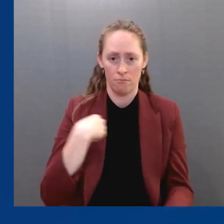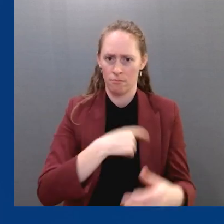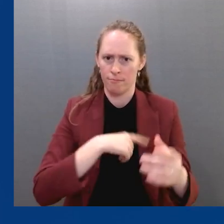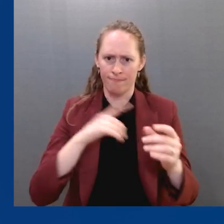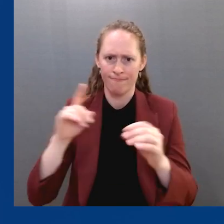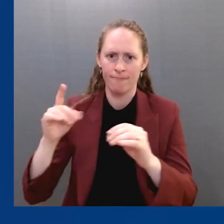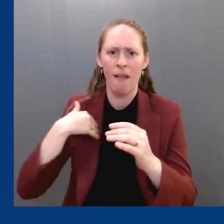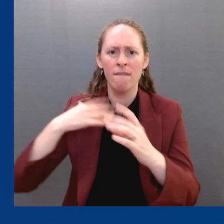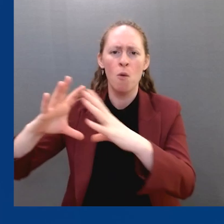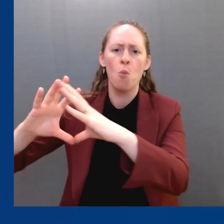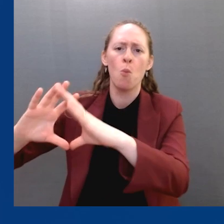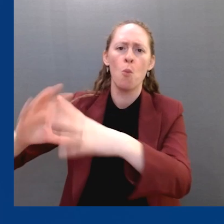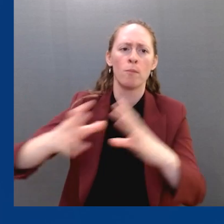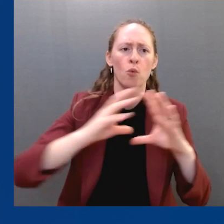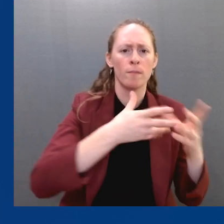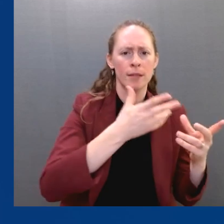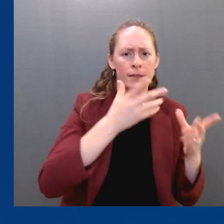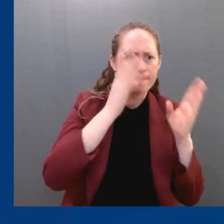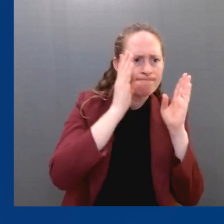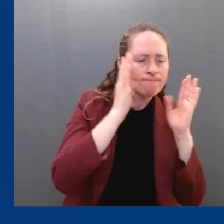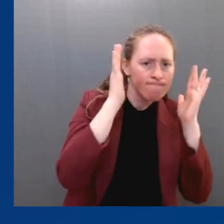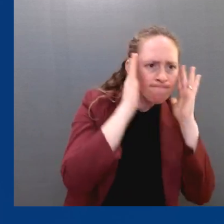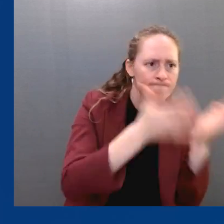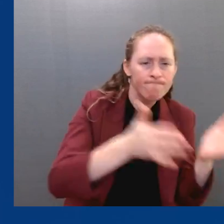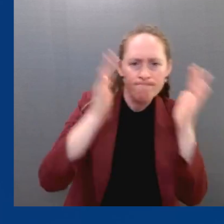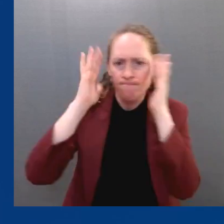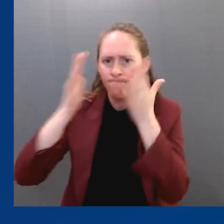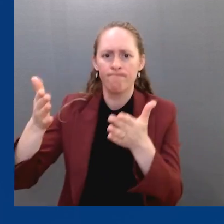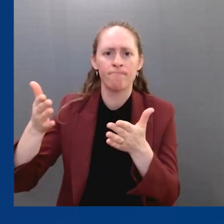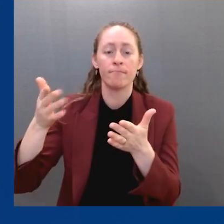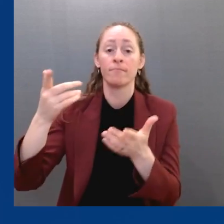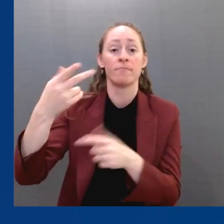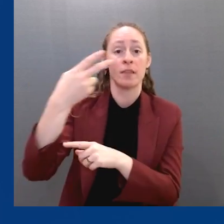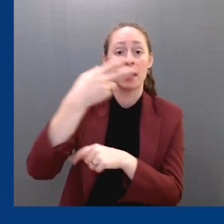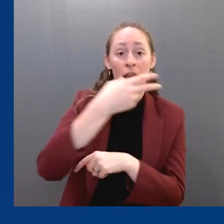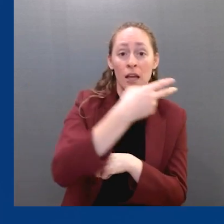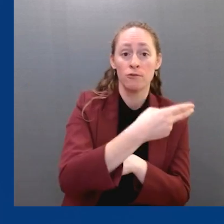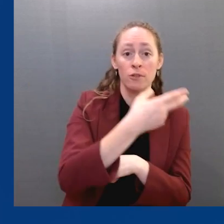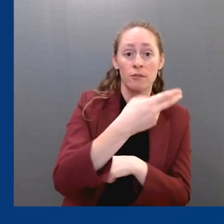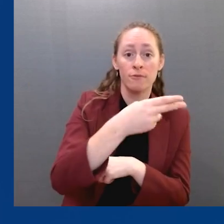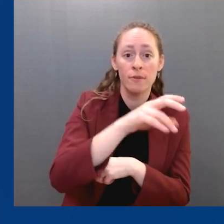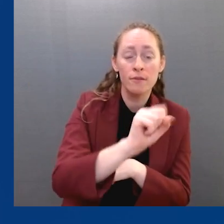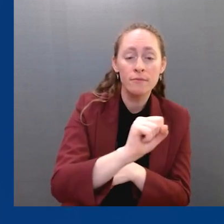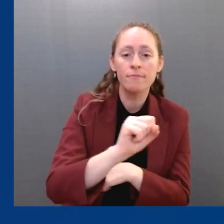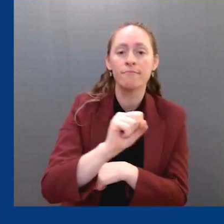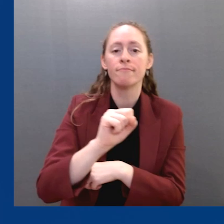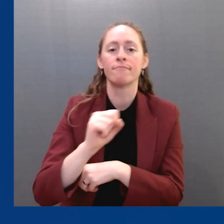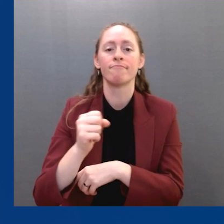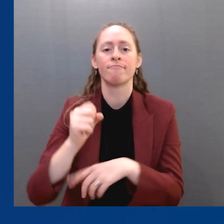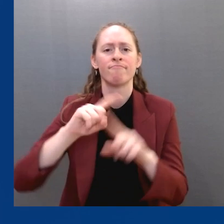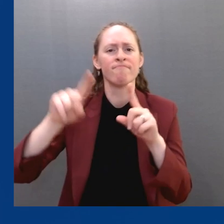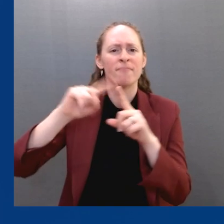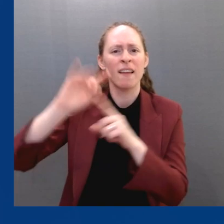NIH has been playing a very pivotal role. BARDA within HHS has been playing a very critical role. So there's a lot of effort here.